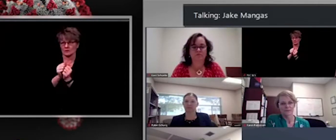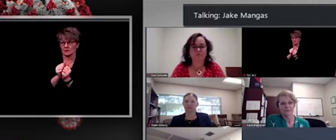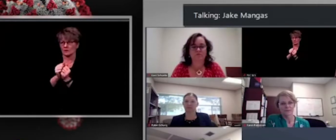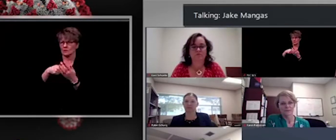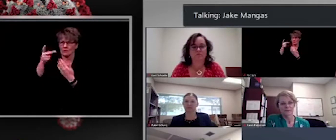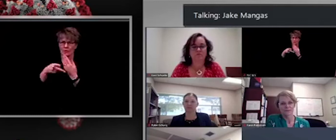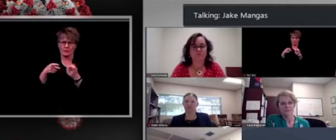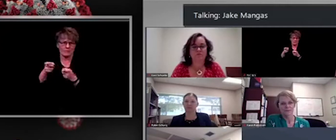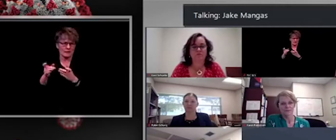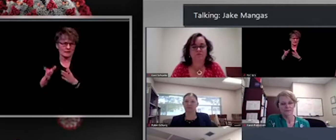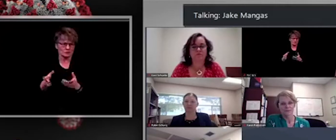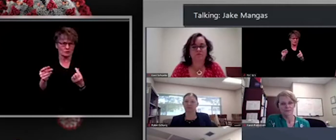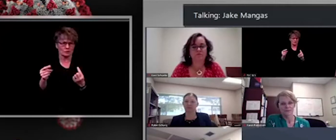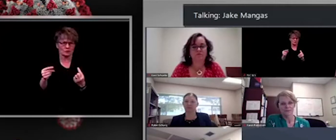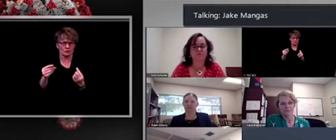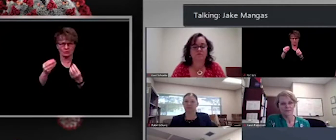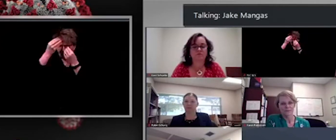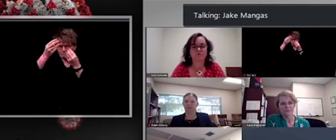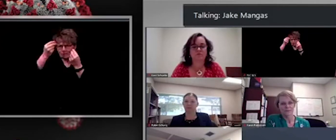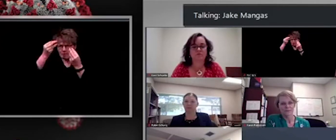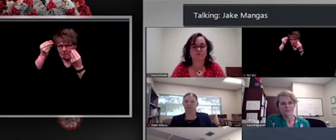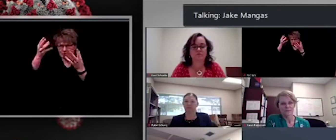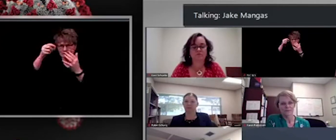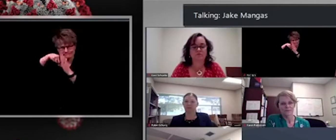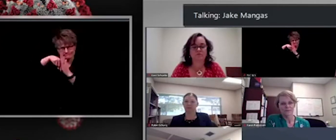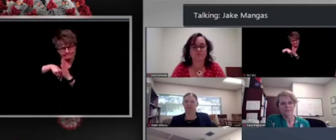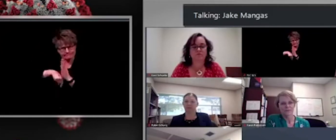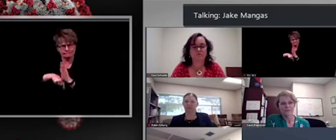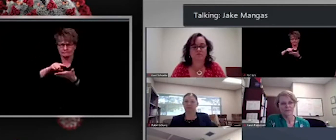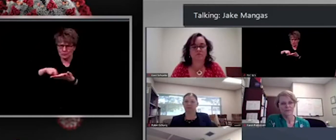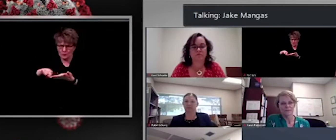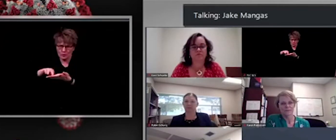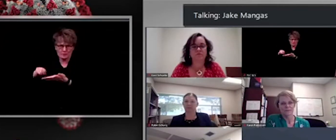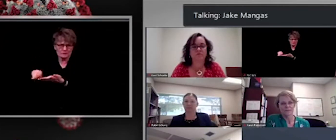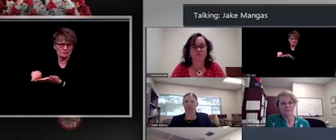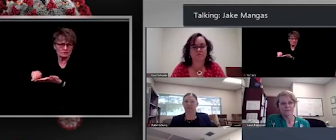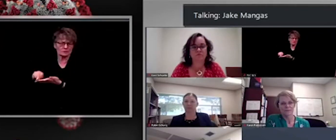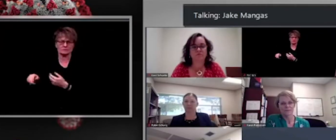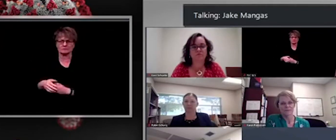so we can come up with some great stories to tell from the numbers themselves, but also